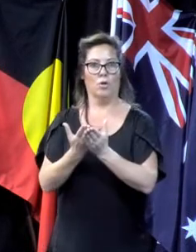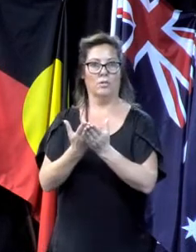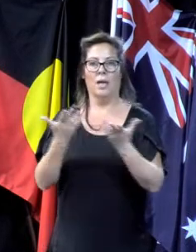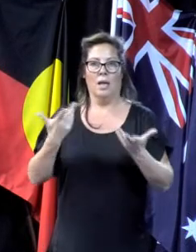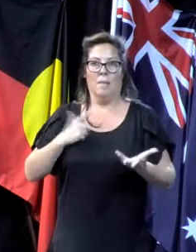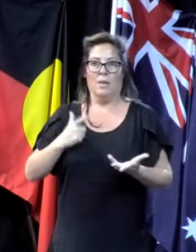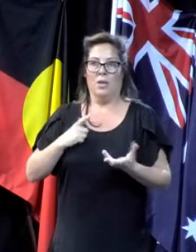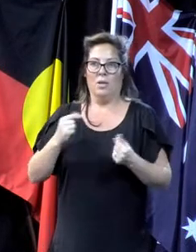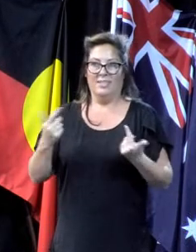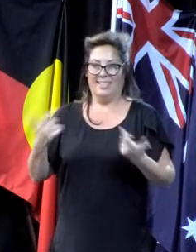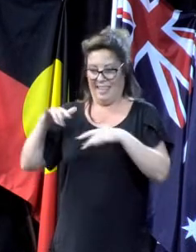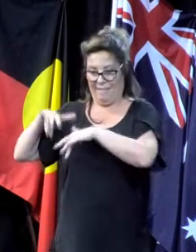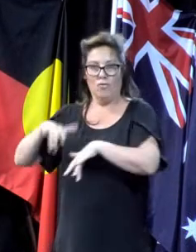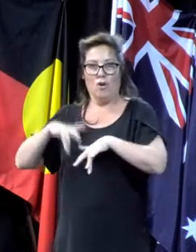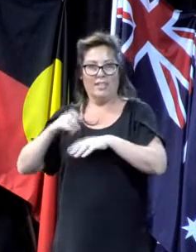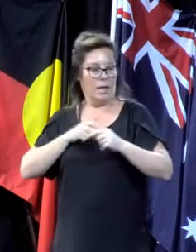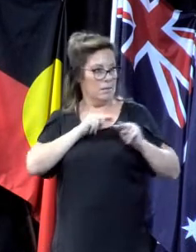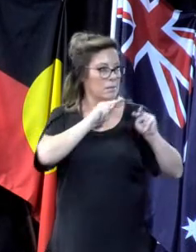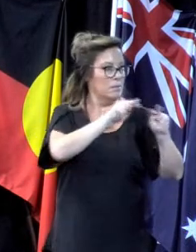going through school, maybe exposed to traineeships